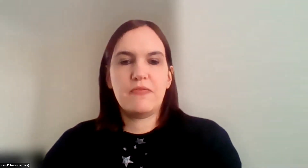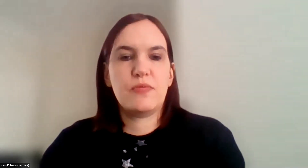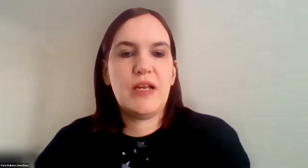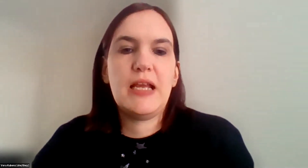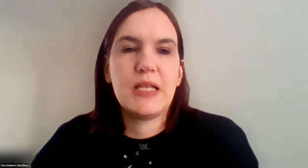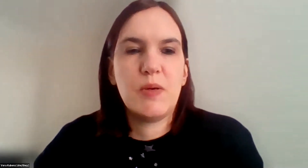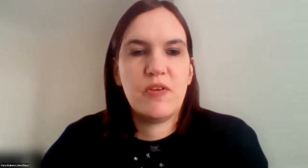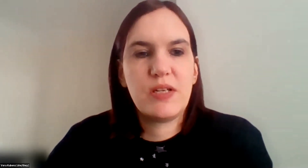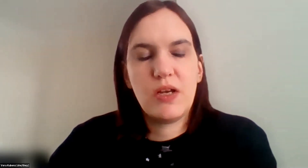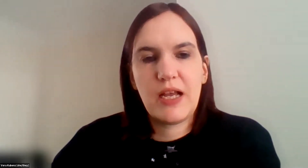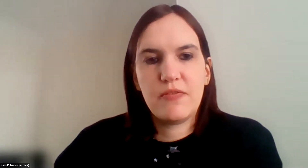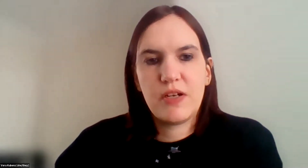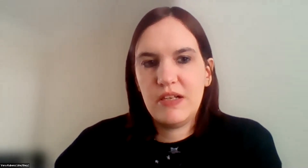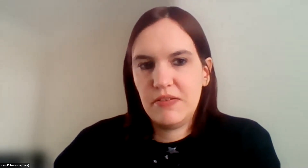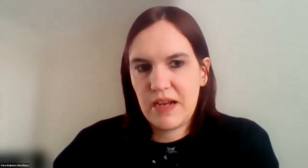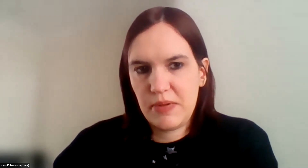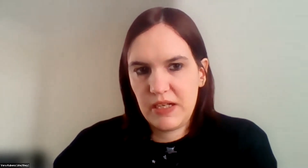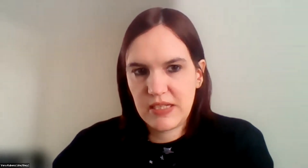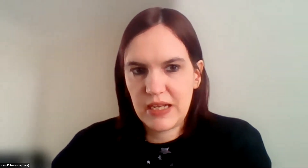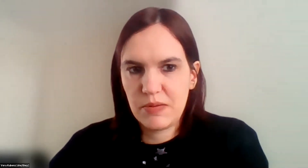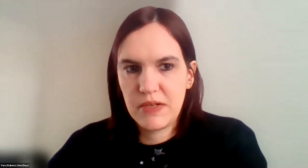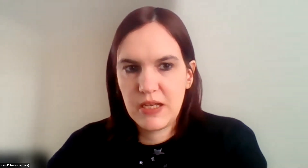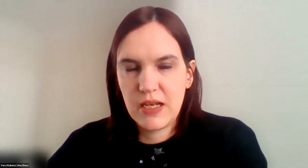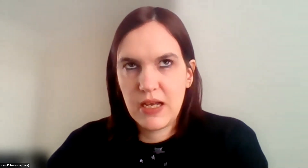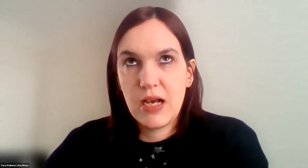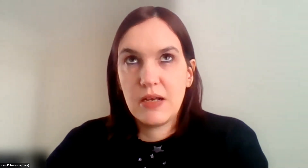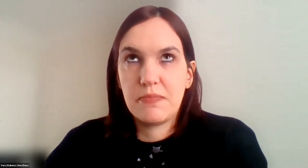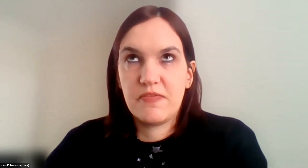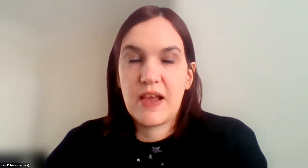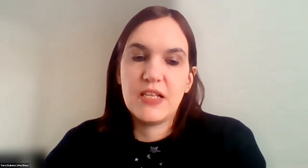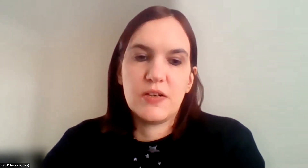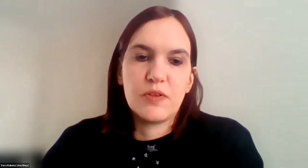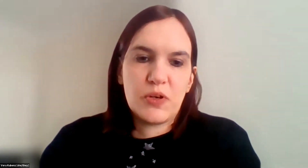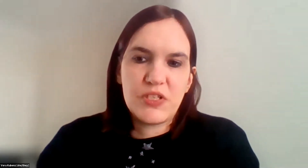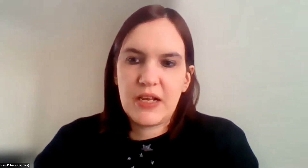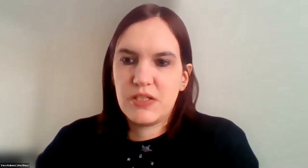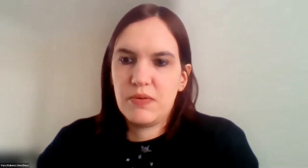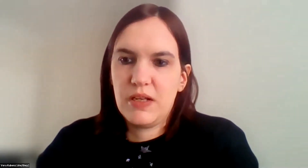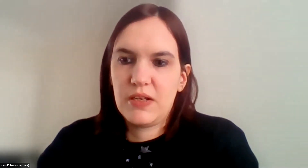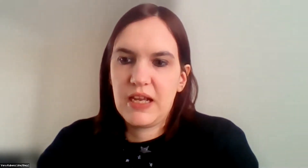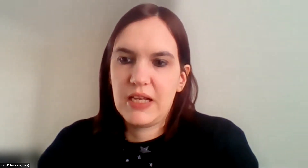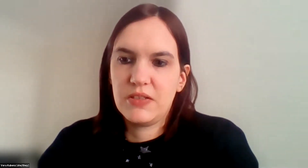We haven't really at the moment - we're kind of currently developing the second phase of the project, so we're looking